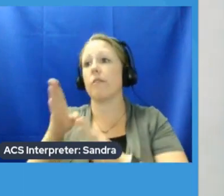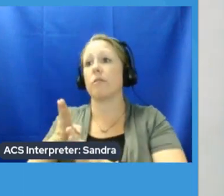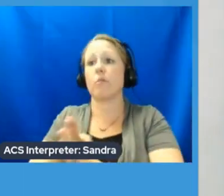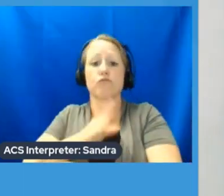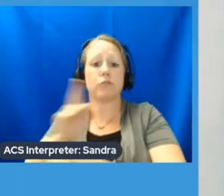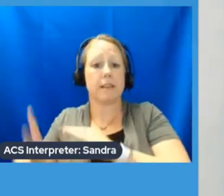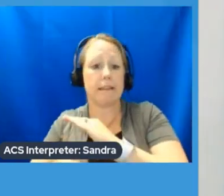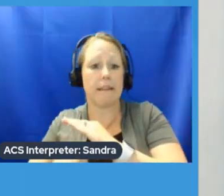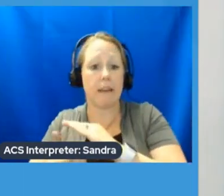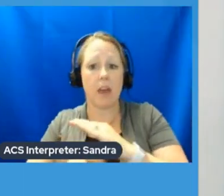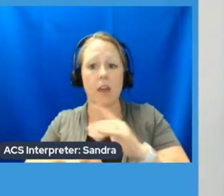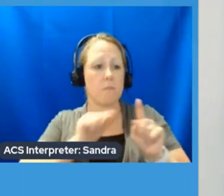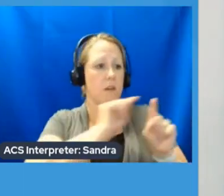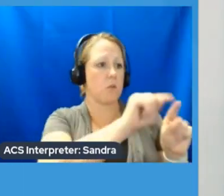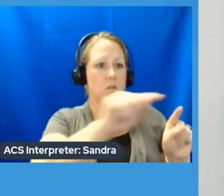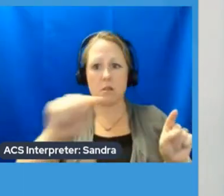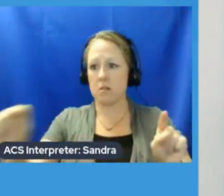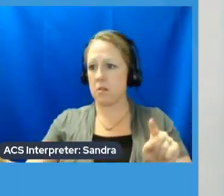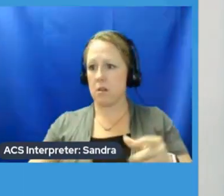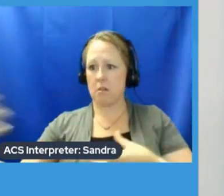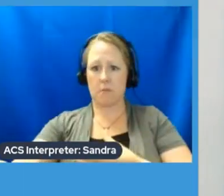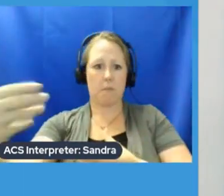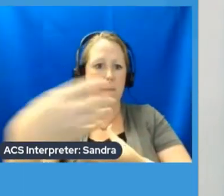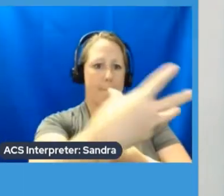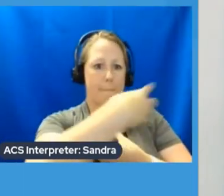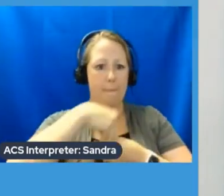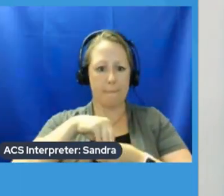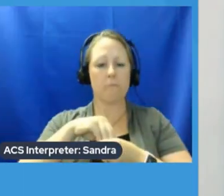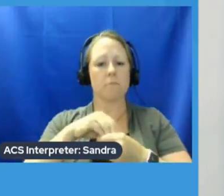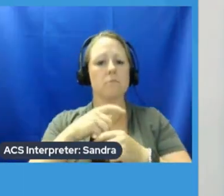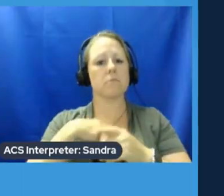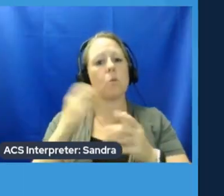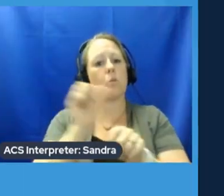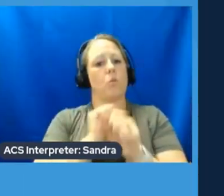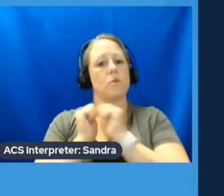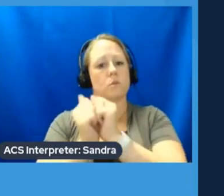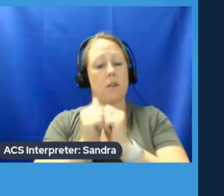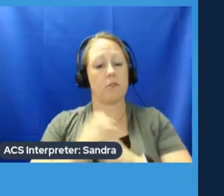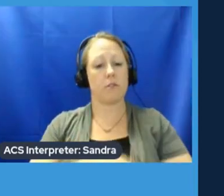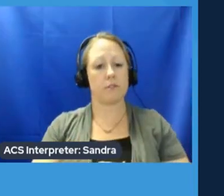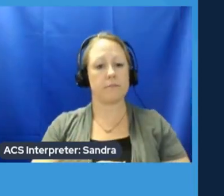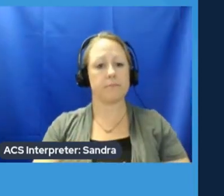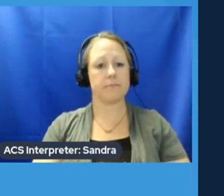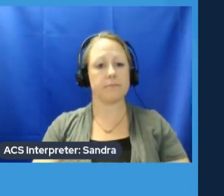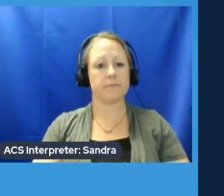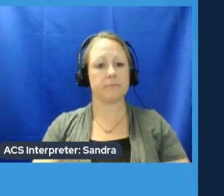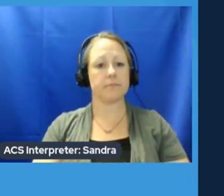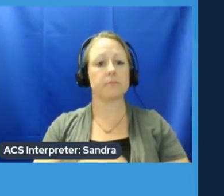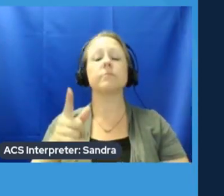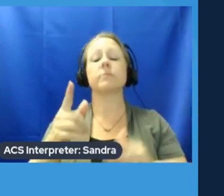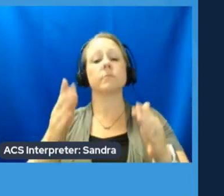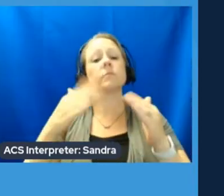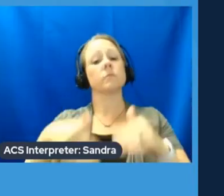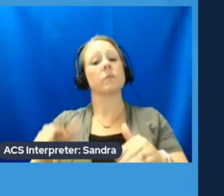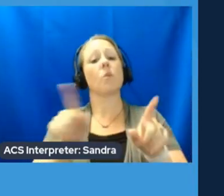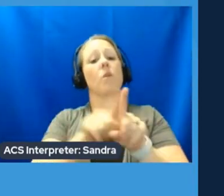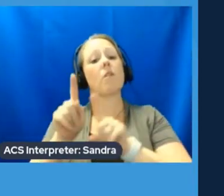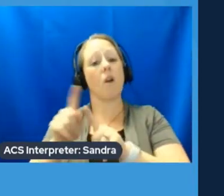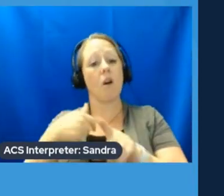but how do we do it? FPG leads the way there as well with our indicators of high quality inclusion.